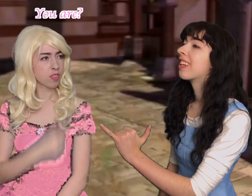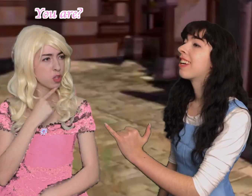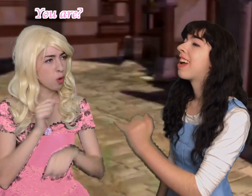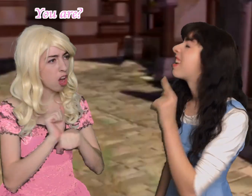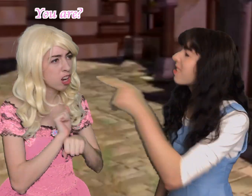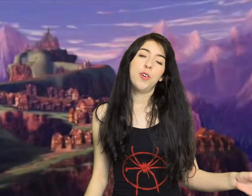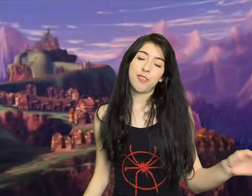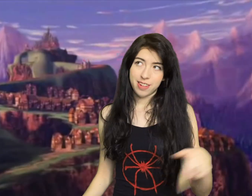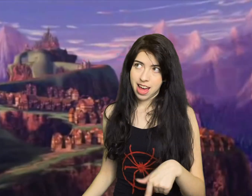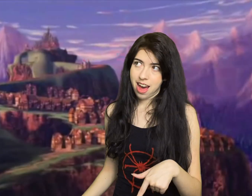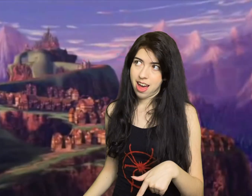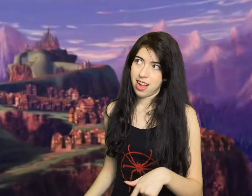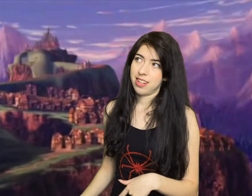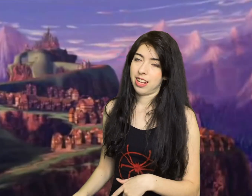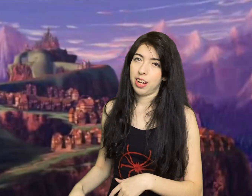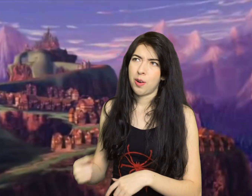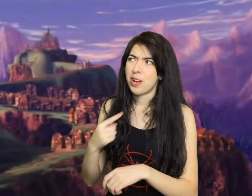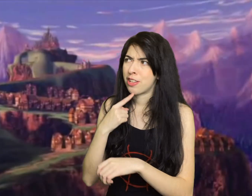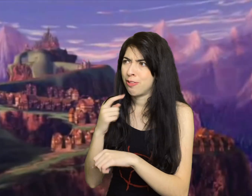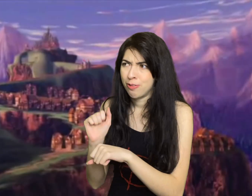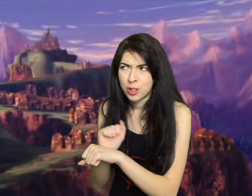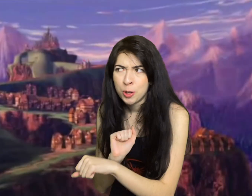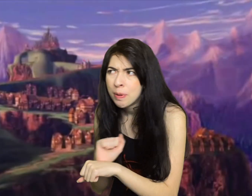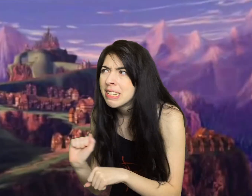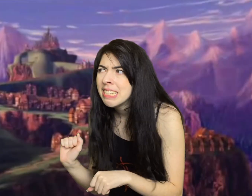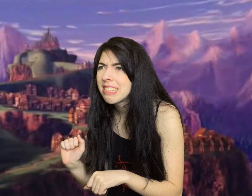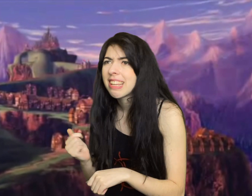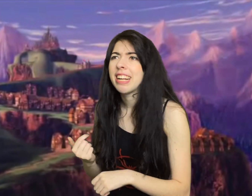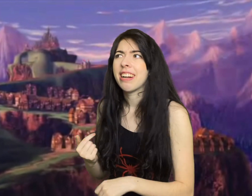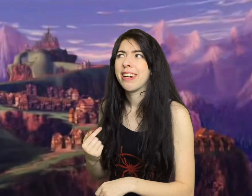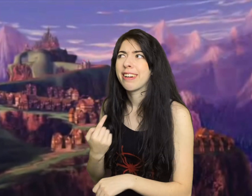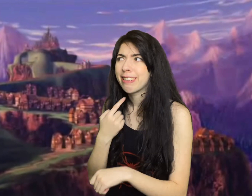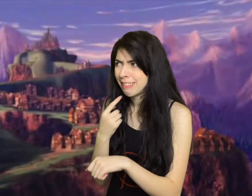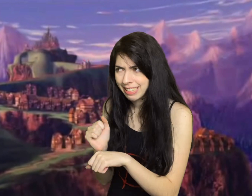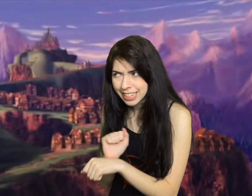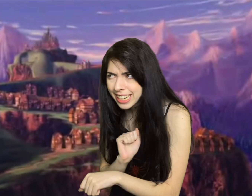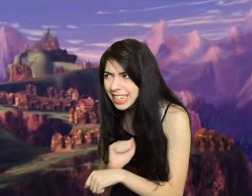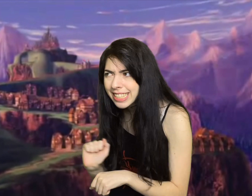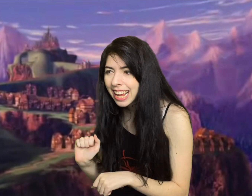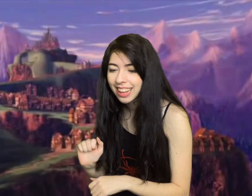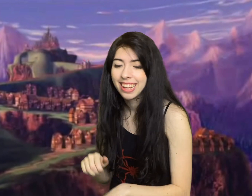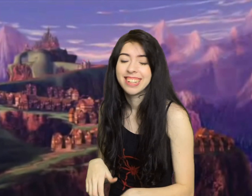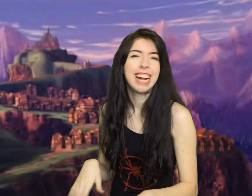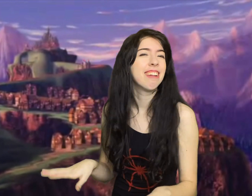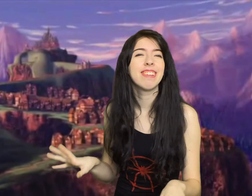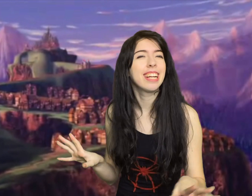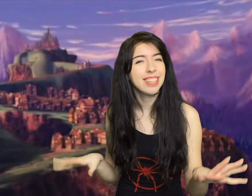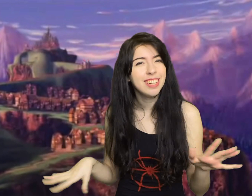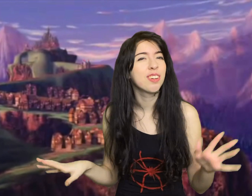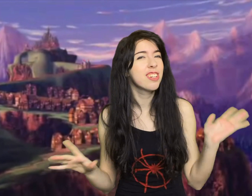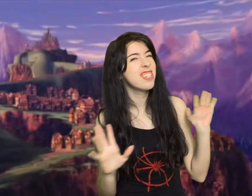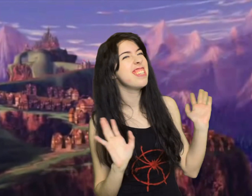you are? for that i decided to go with TRUE-BUSINESS like are you serious. kind of like- you know because she's not-